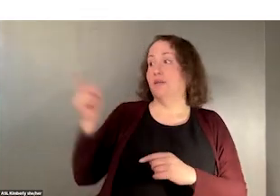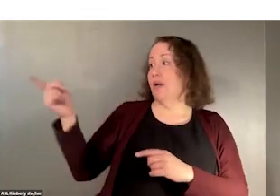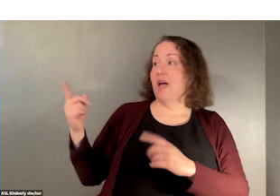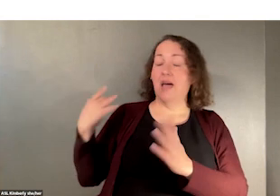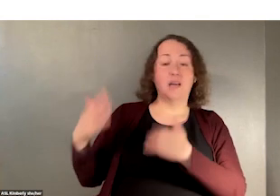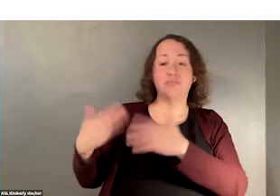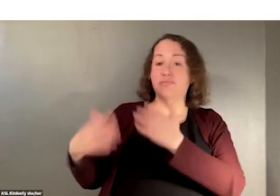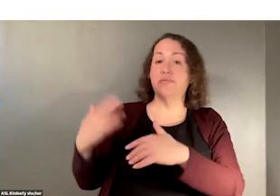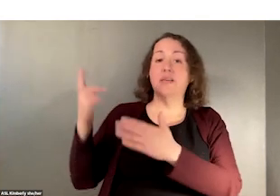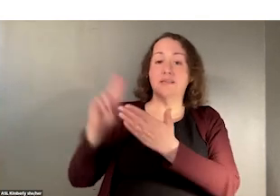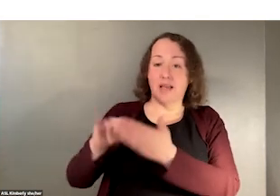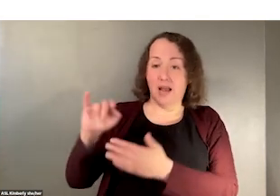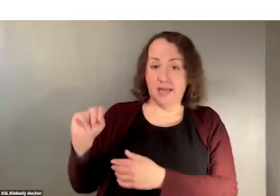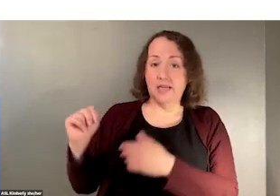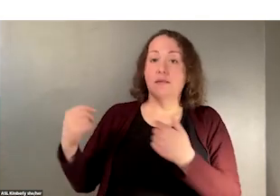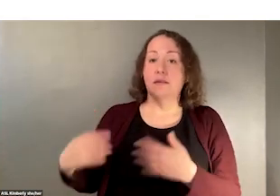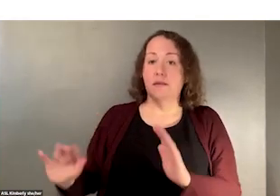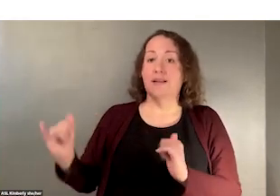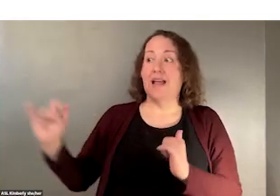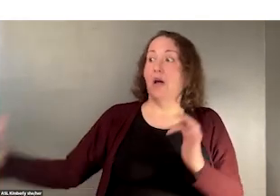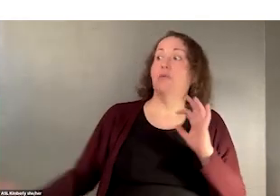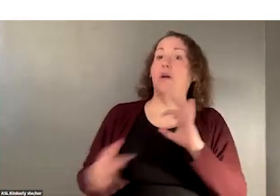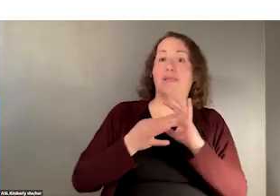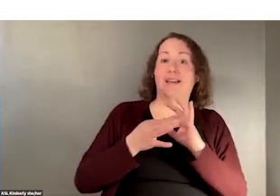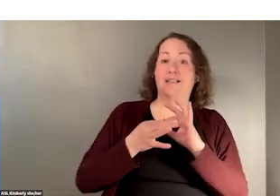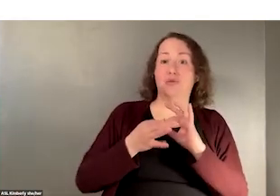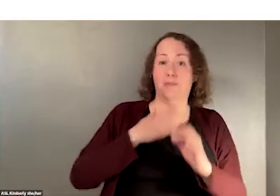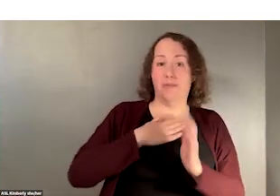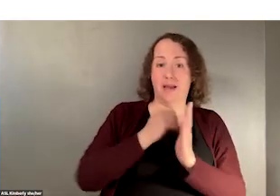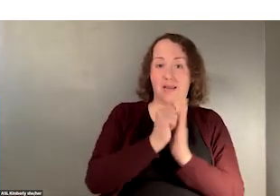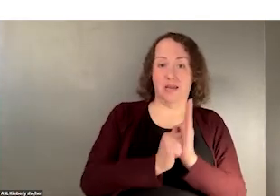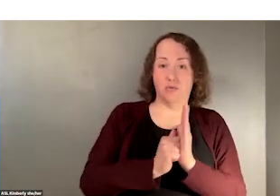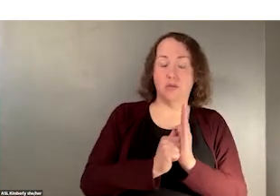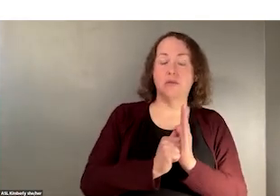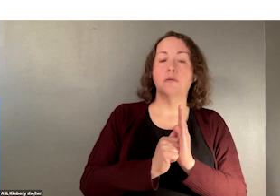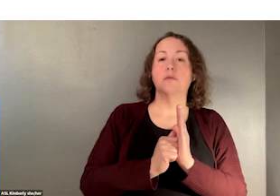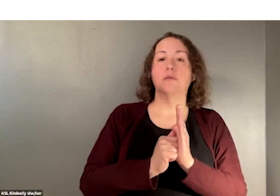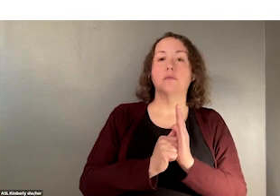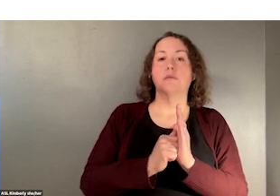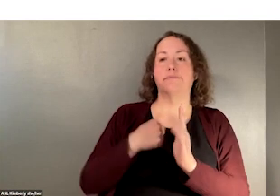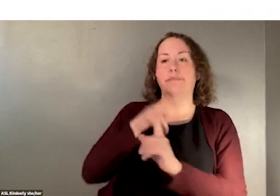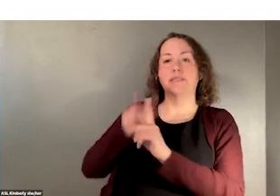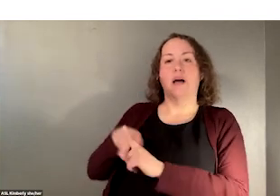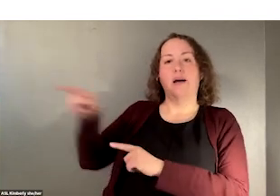now they've been linked to your account and they're a delegate for you that can help fill out this information.